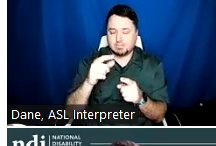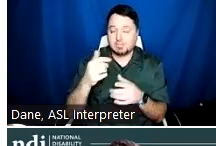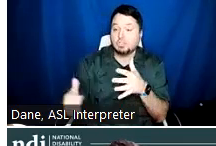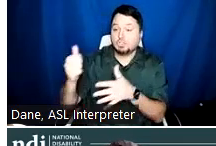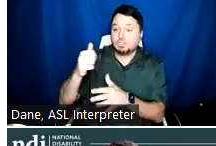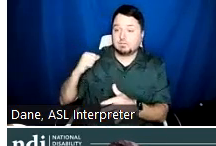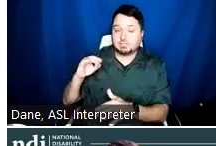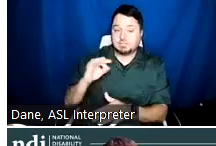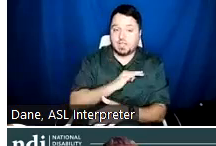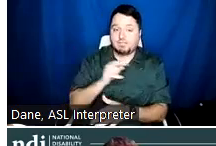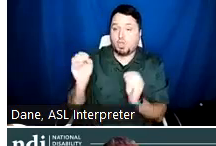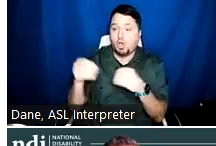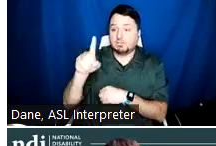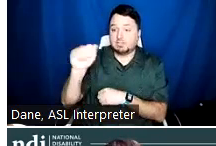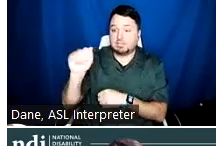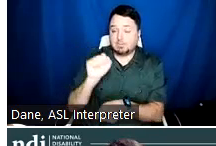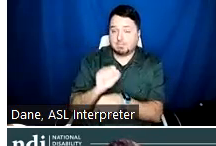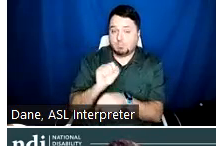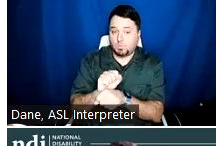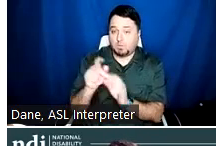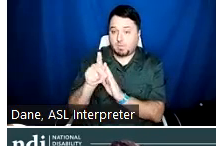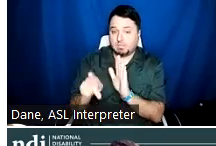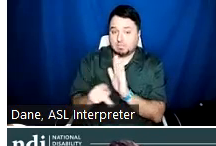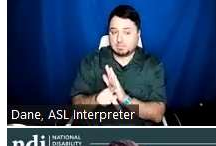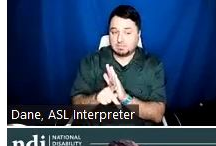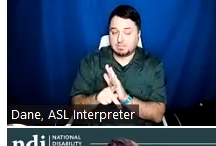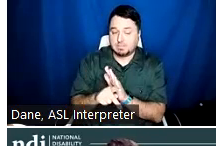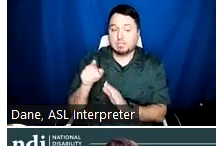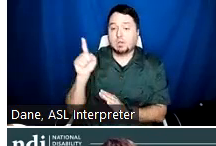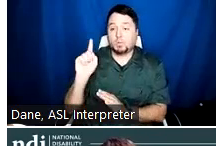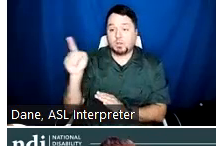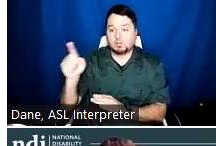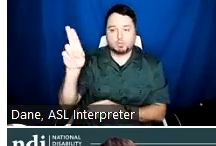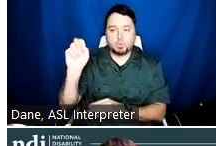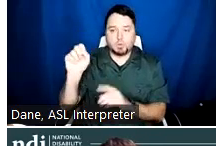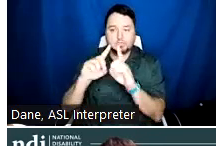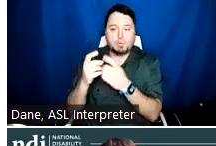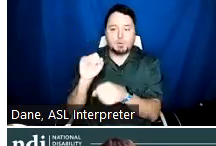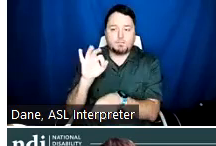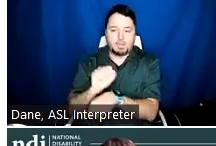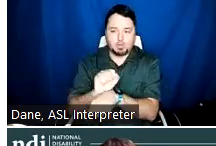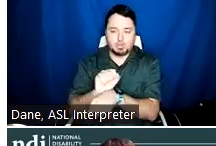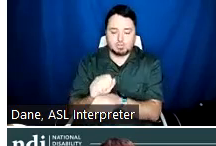the Office of Disability Employment Policy, at the United States Department of Labor.